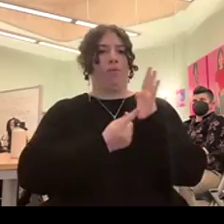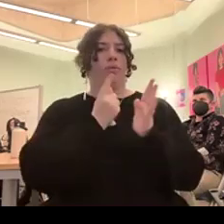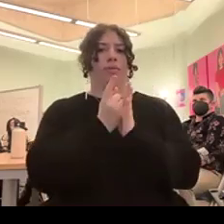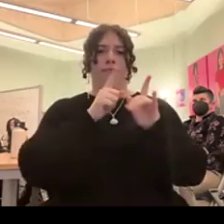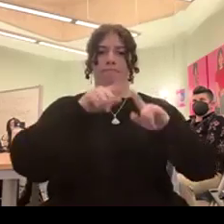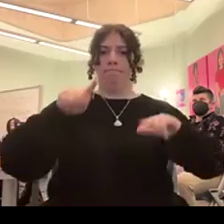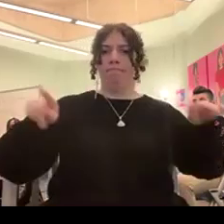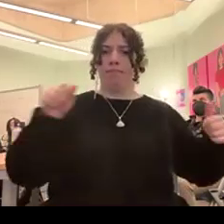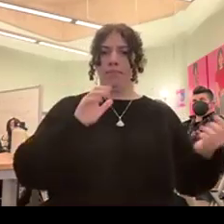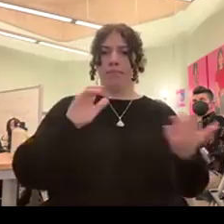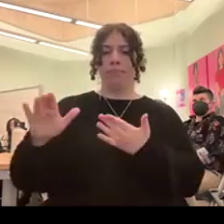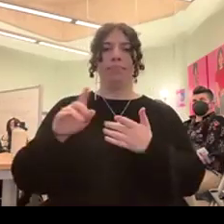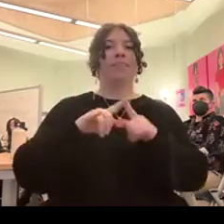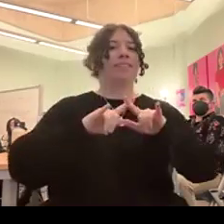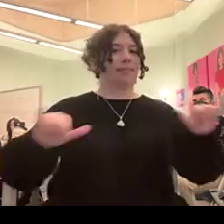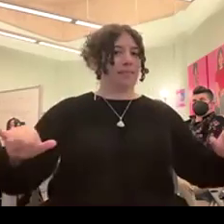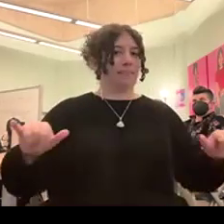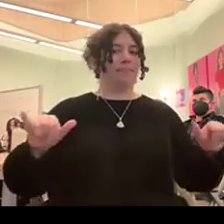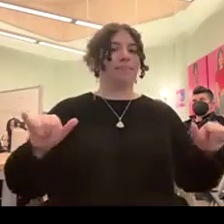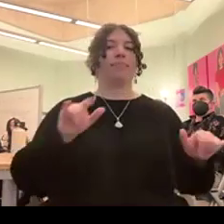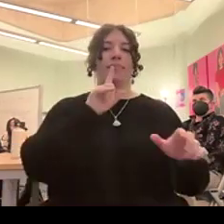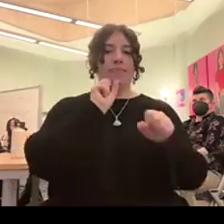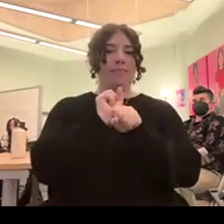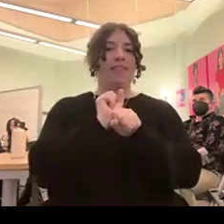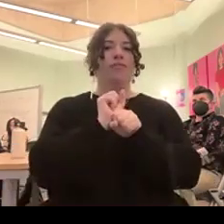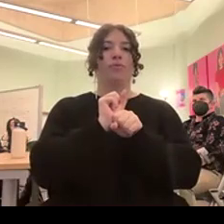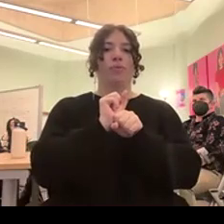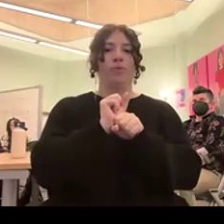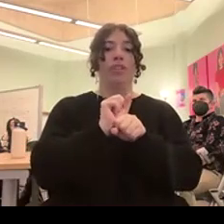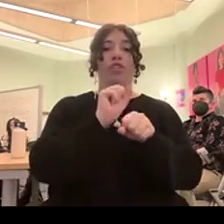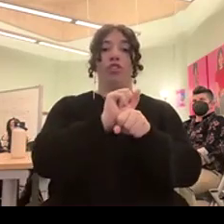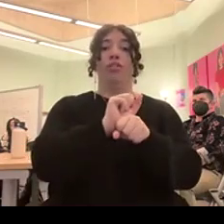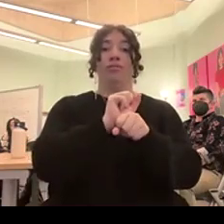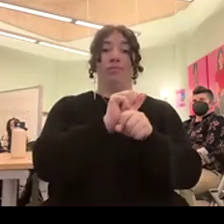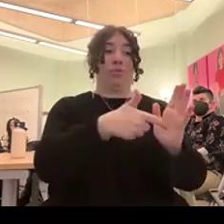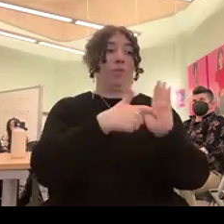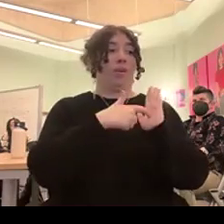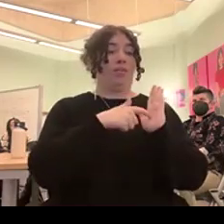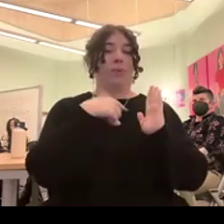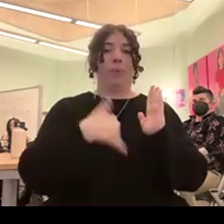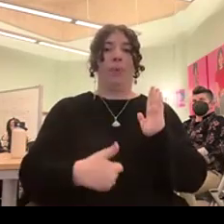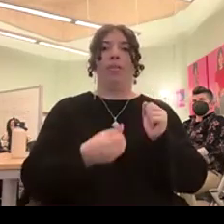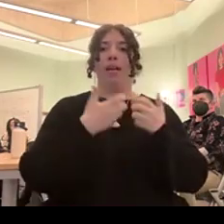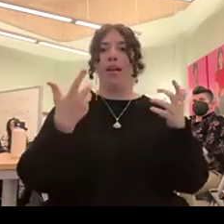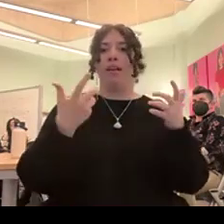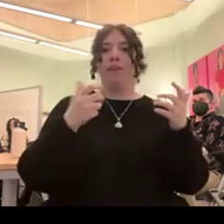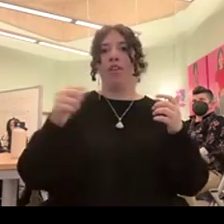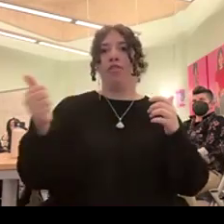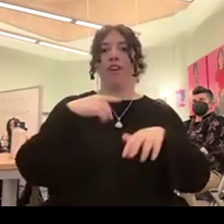able to control my schedule and my hours in a lot of various ways. But also, the actual job requires